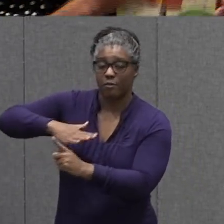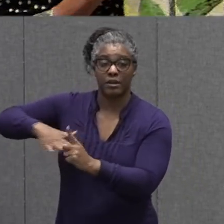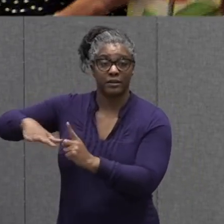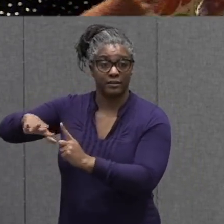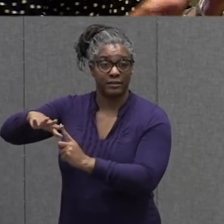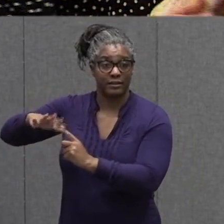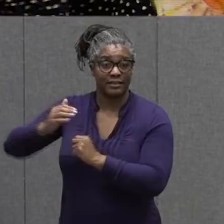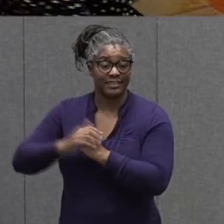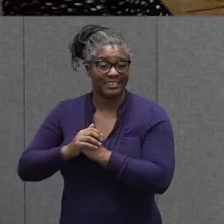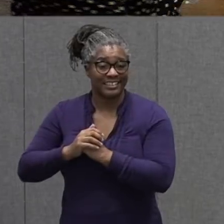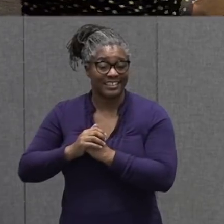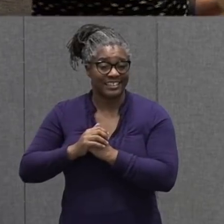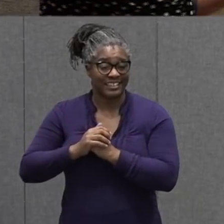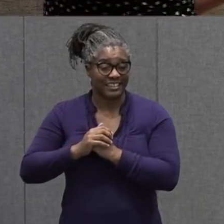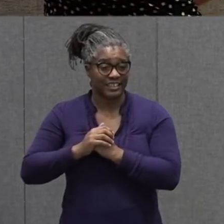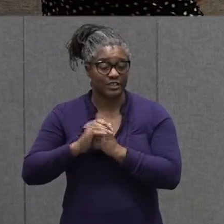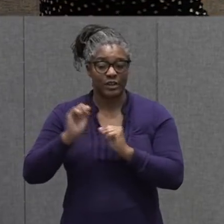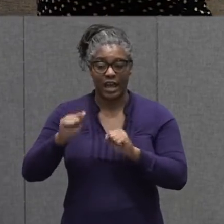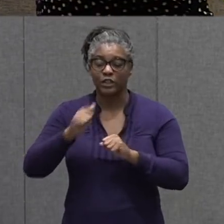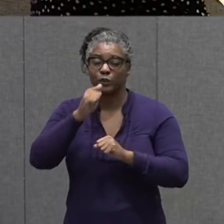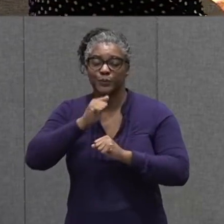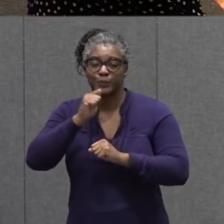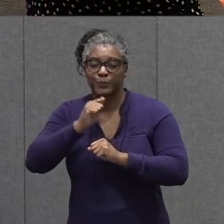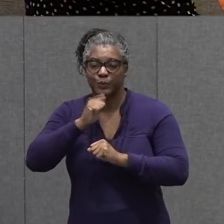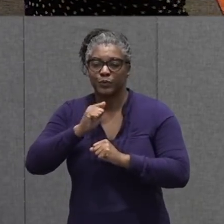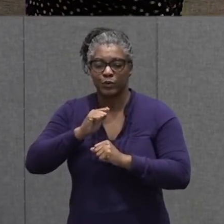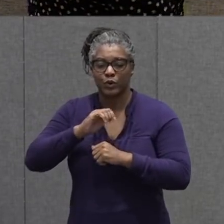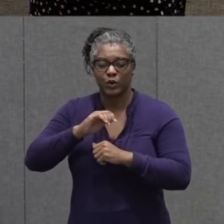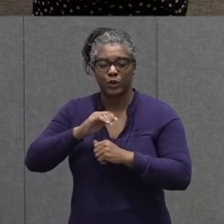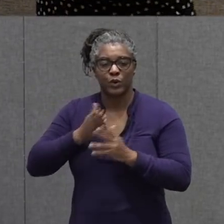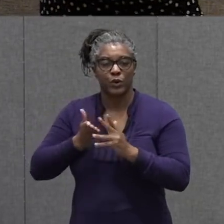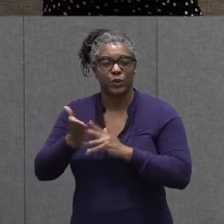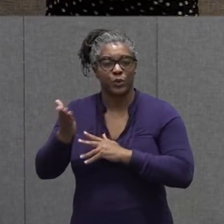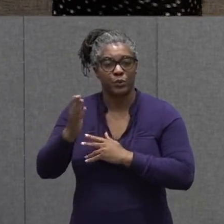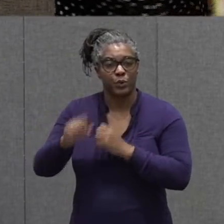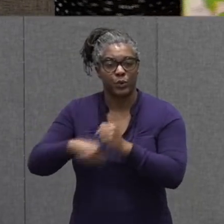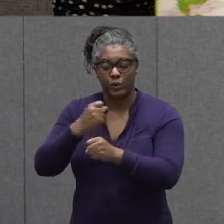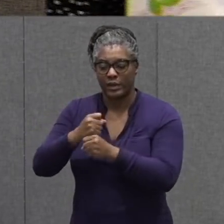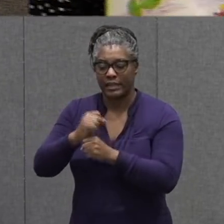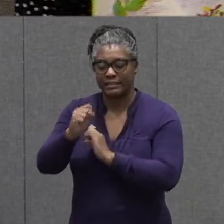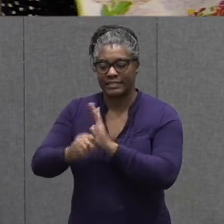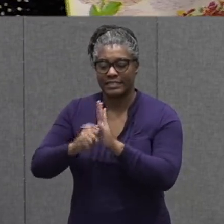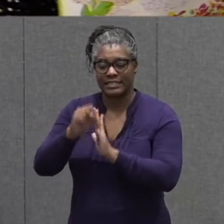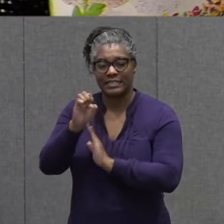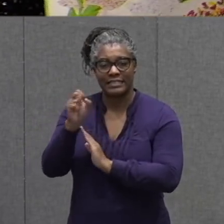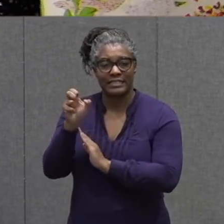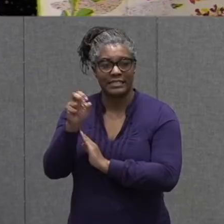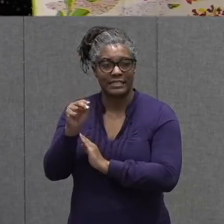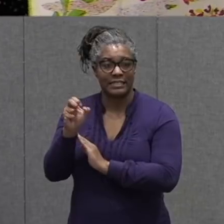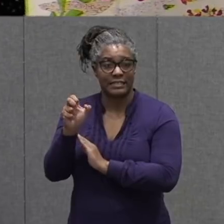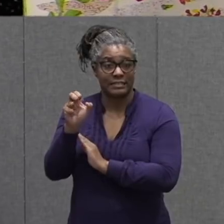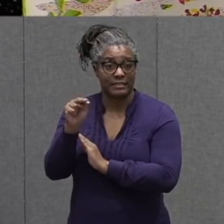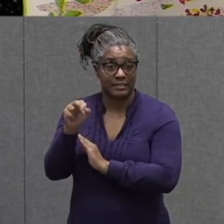and then finally, in the end, do you remember, she grew into a really beautiful tall flower.